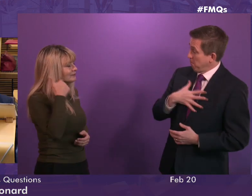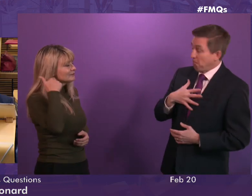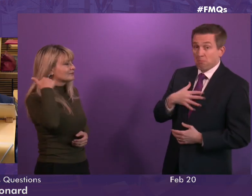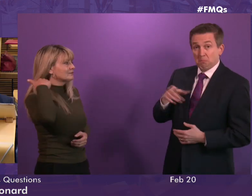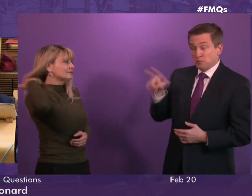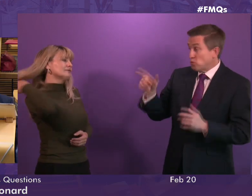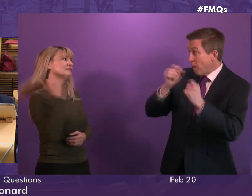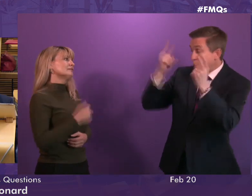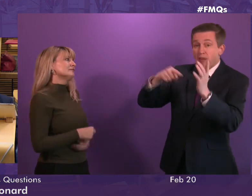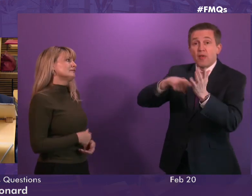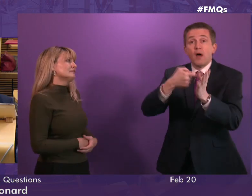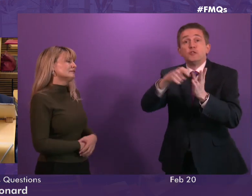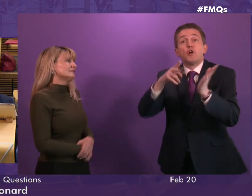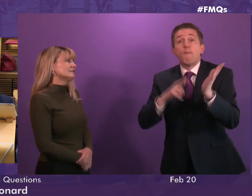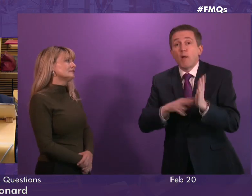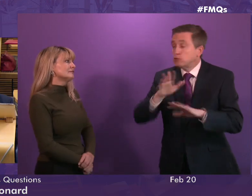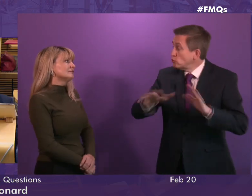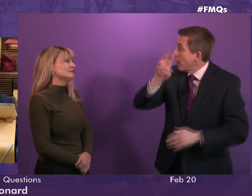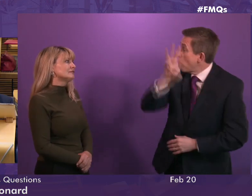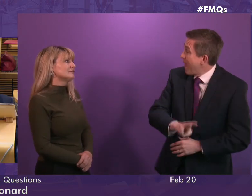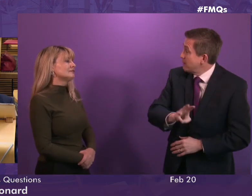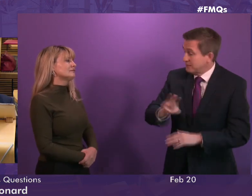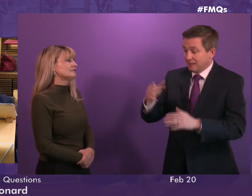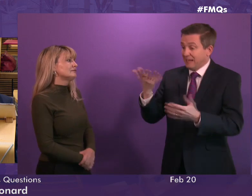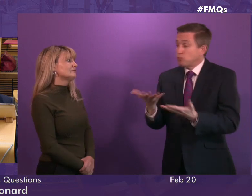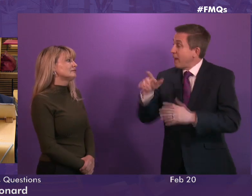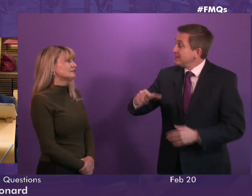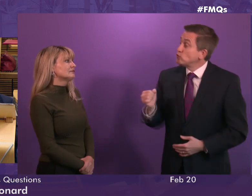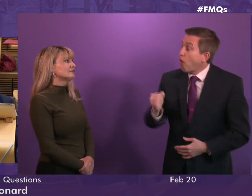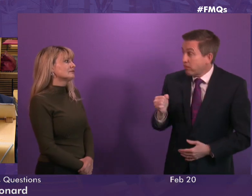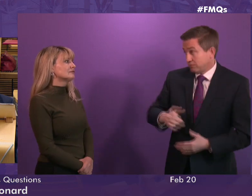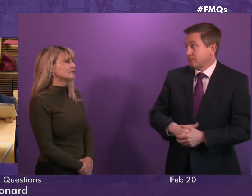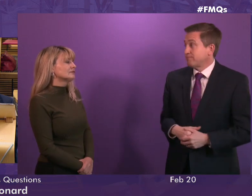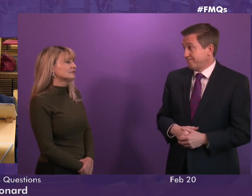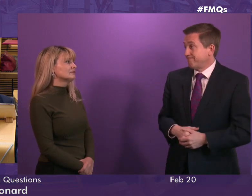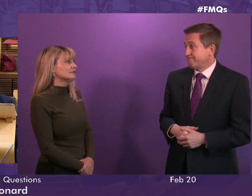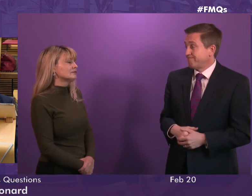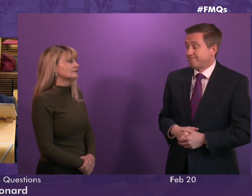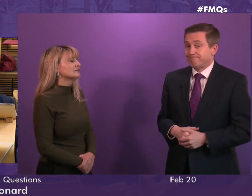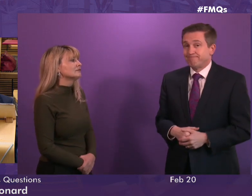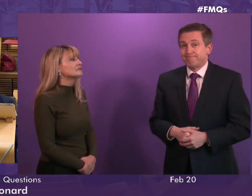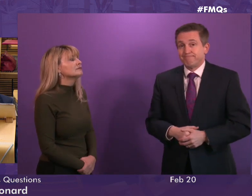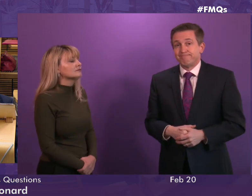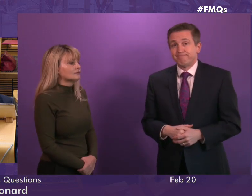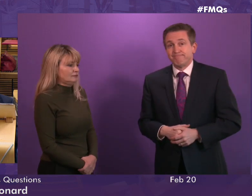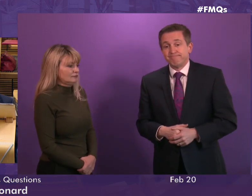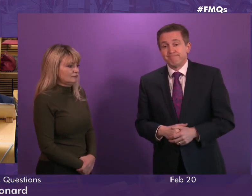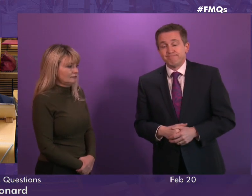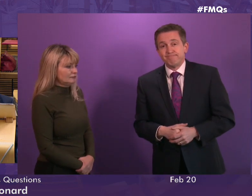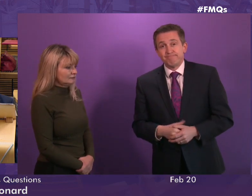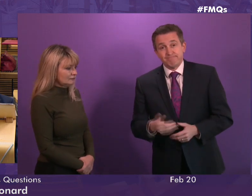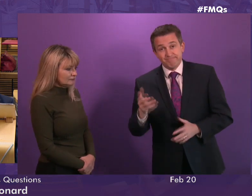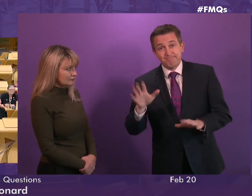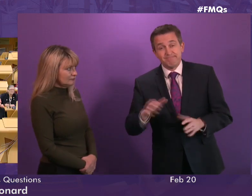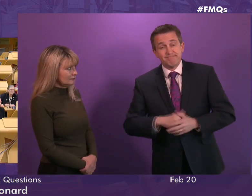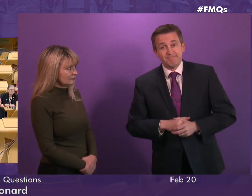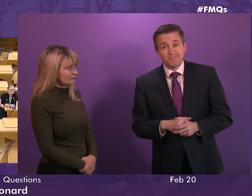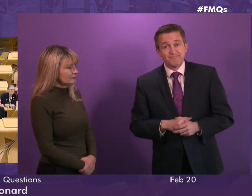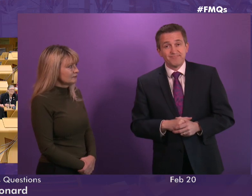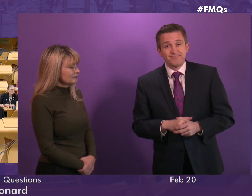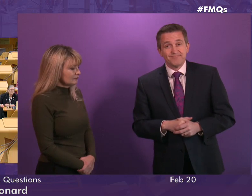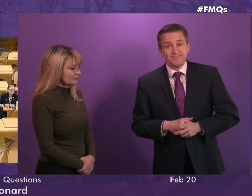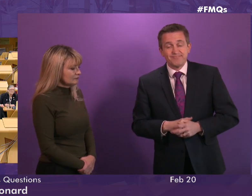know that Tarbolton is not in Wales: it is in Scotland.